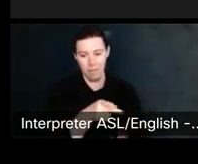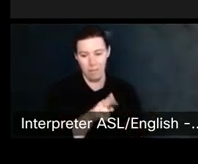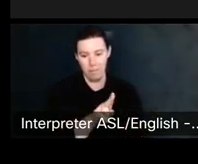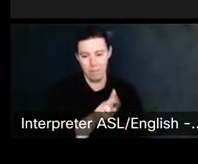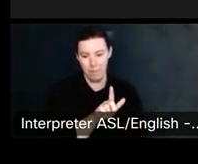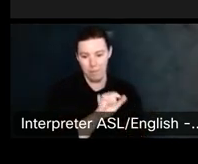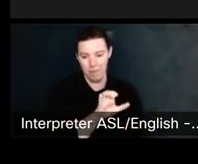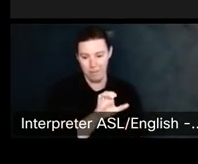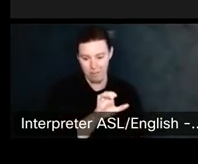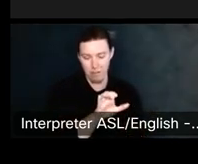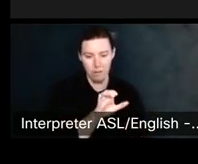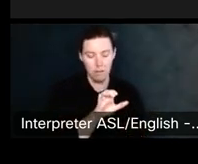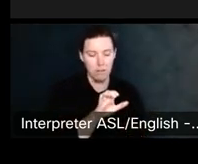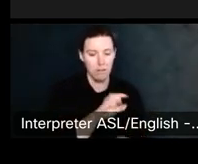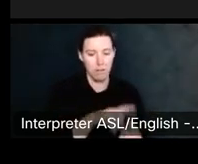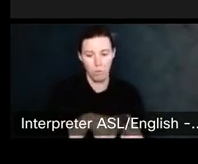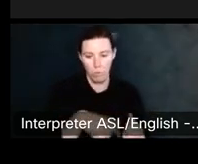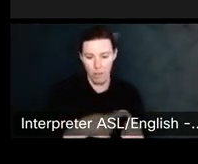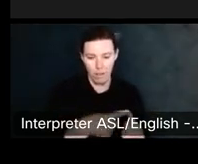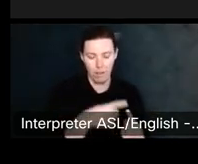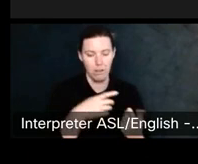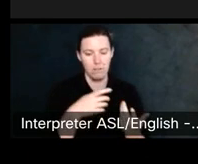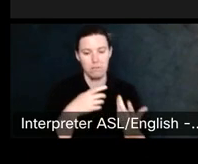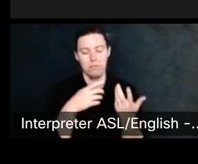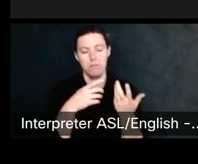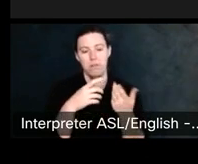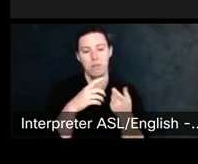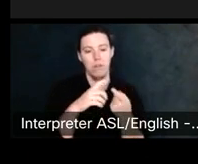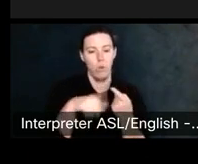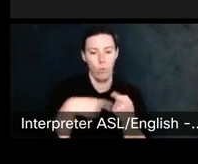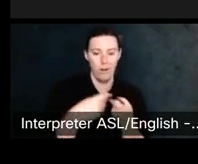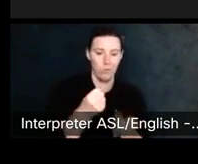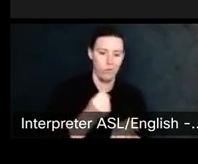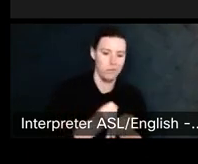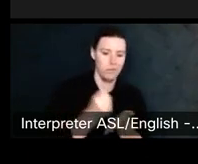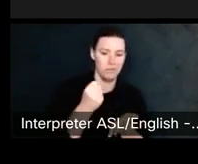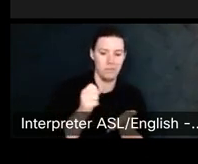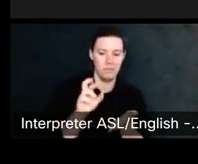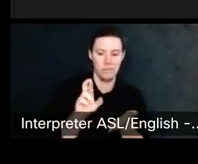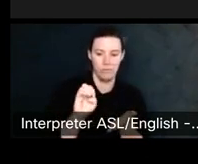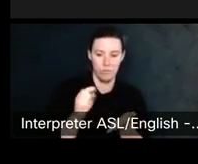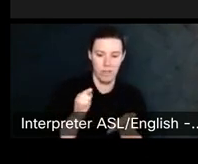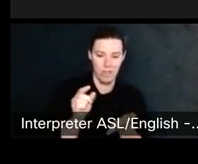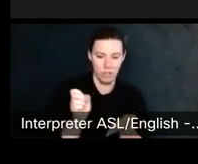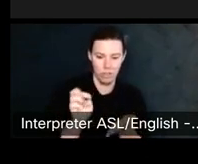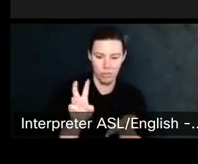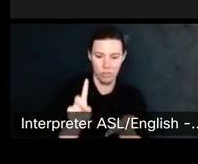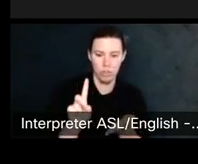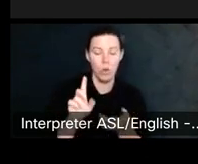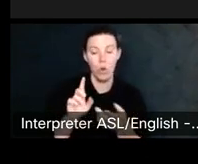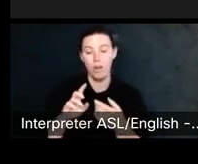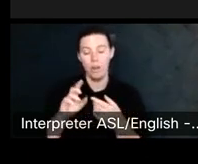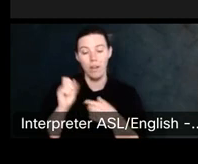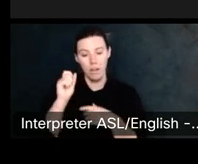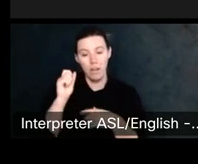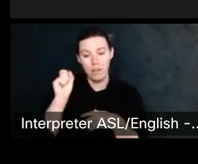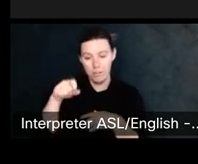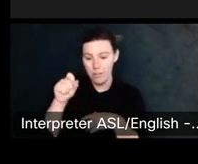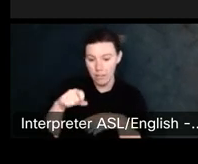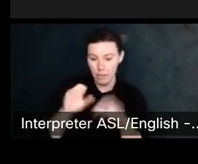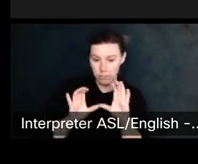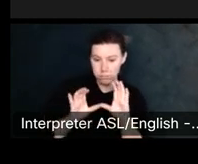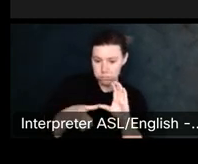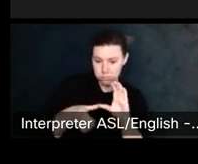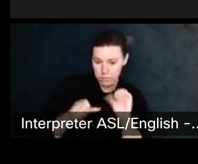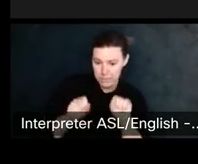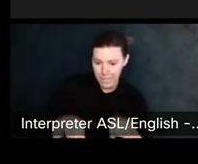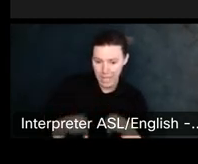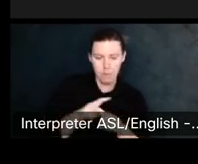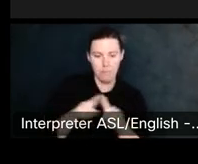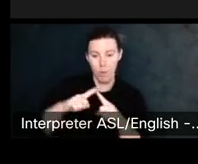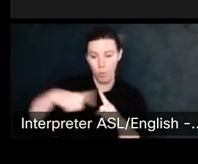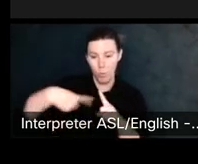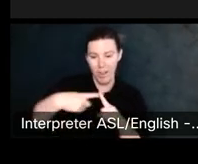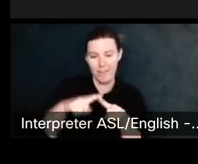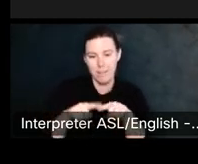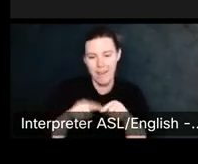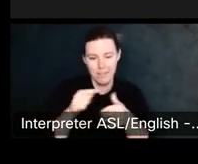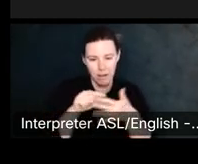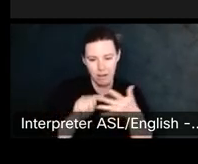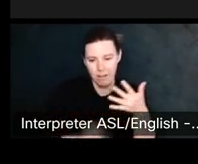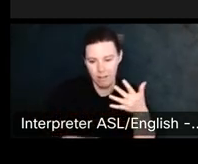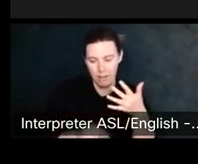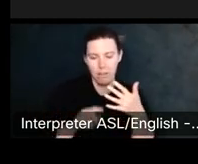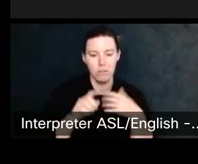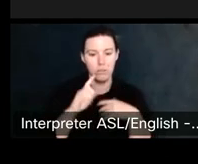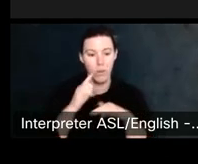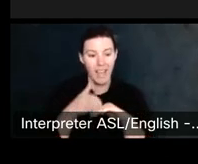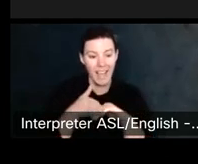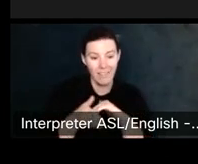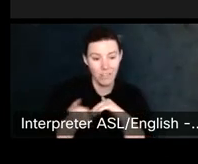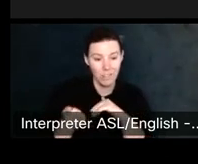When it was registered, the expiration date really depends on a number of factors. Um, but, you know, for works after 978, for example, um, it's generally the life of the author or the creator +70 years.